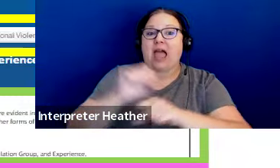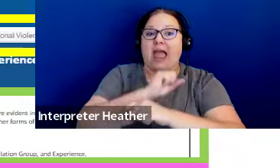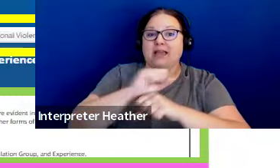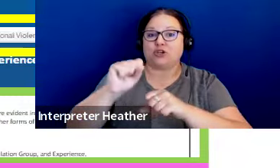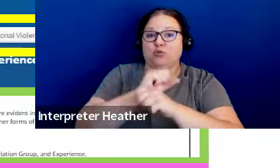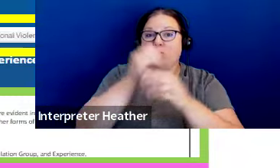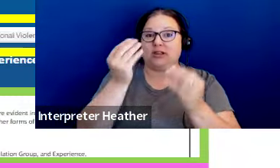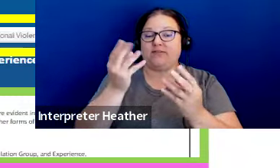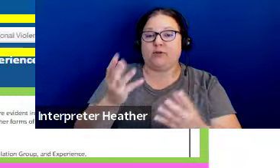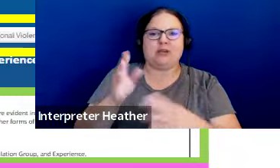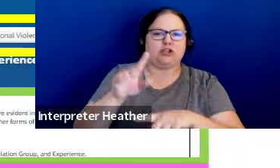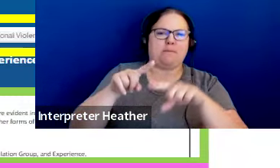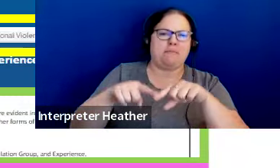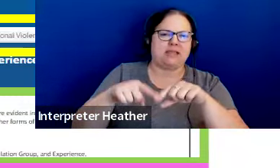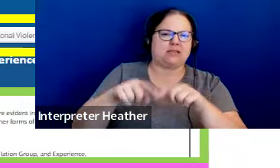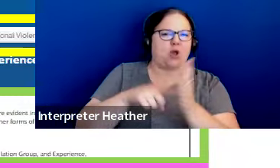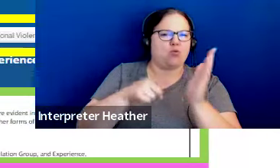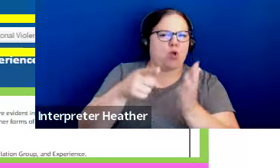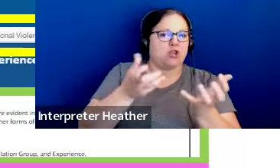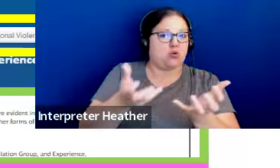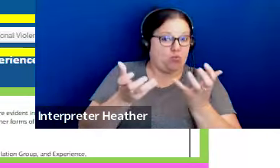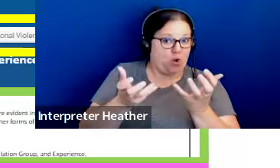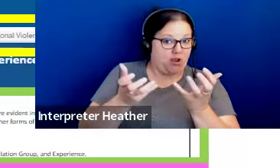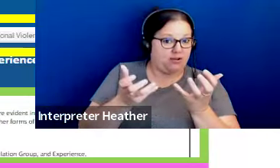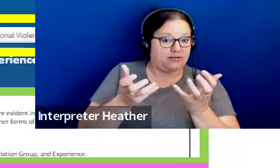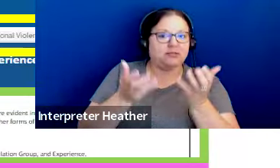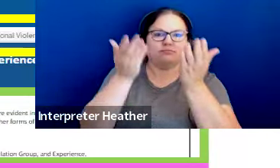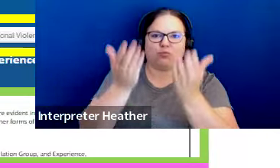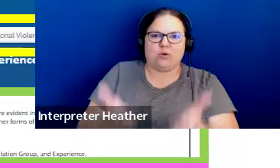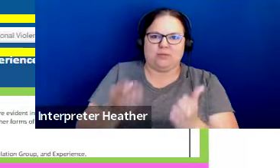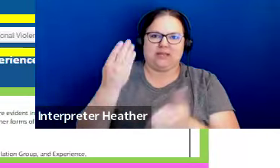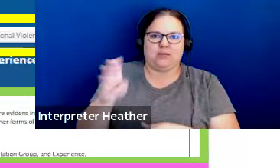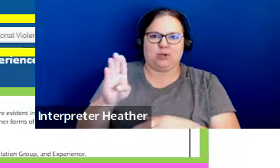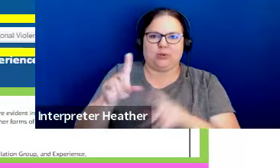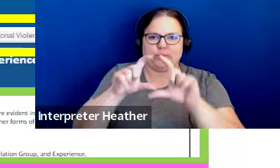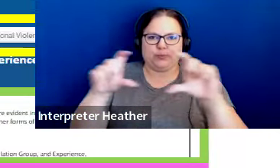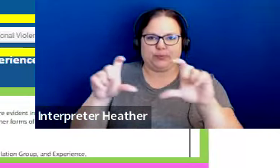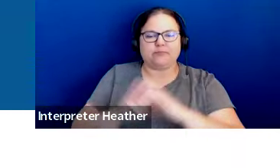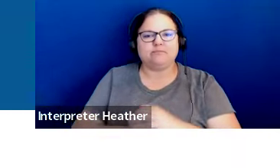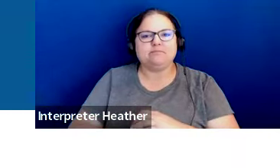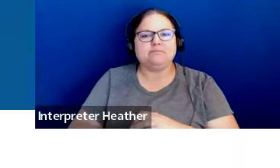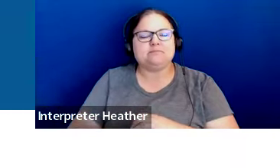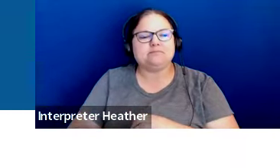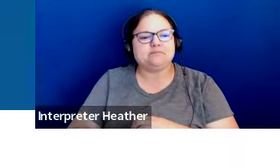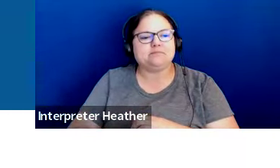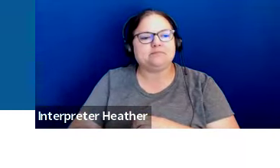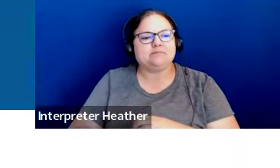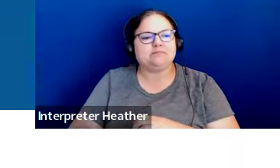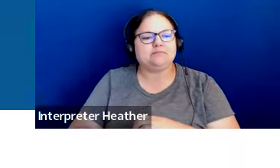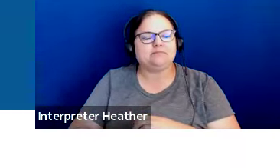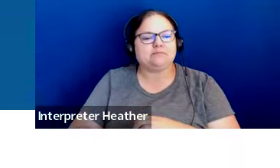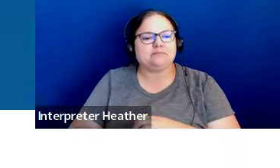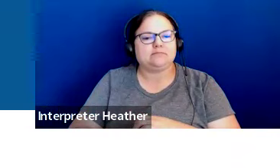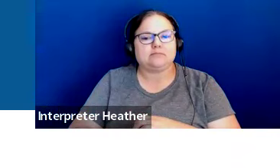on the filters the user has selected here in the blue. Next slide. We are excited for the